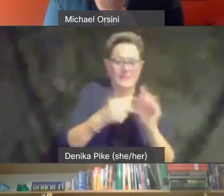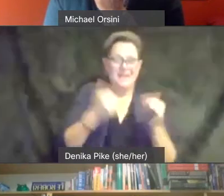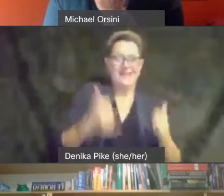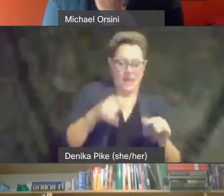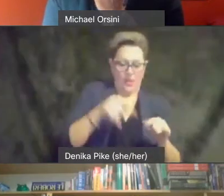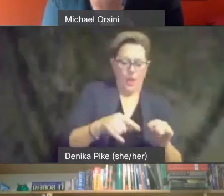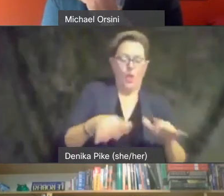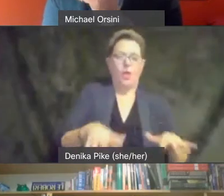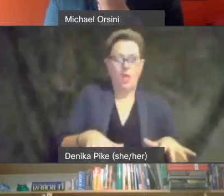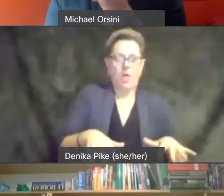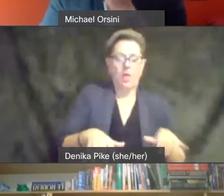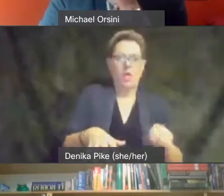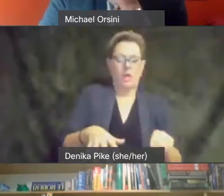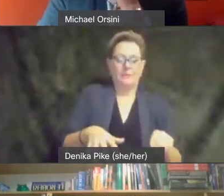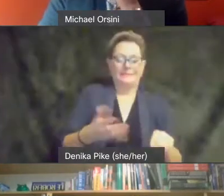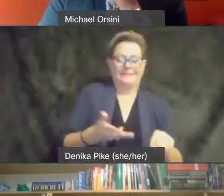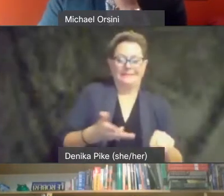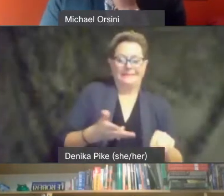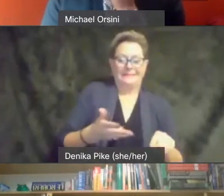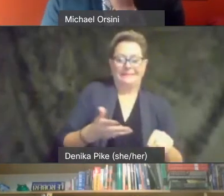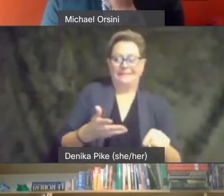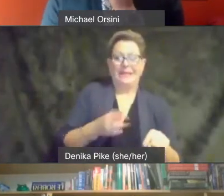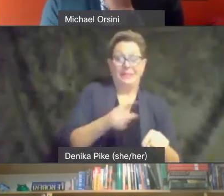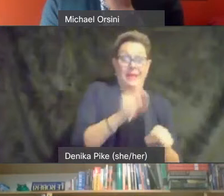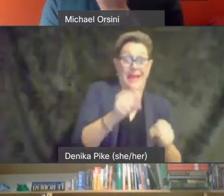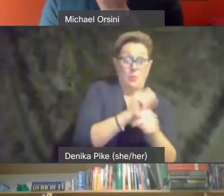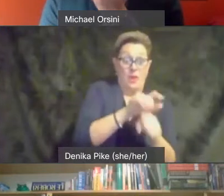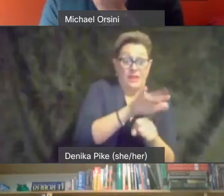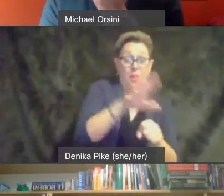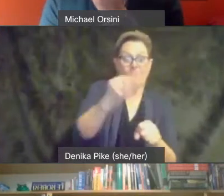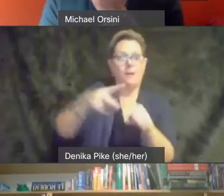But then, where are the people that work at the local diner live? Where are the people that work in the mechanics Office live?